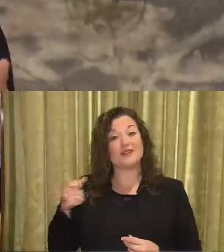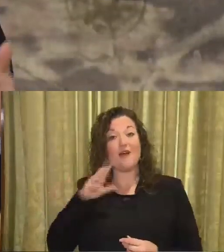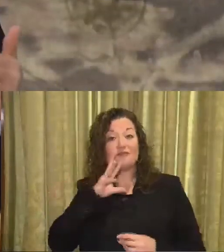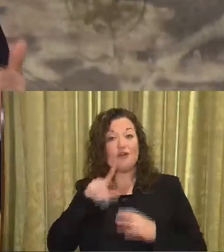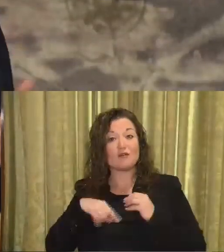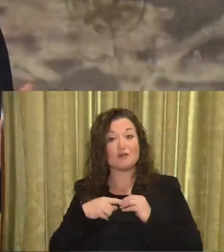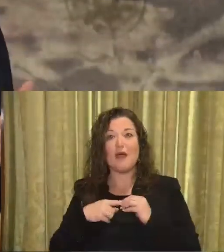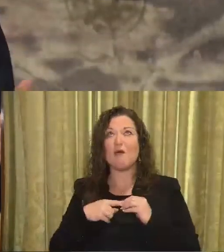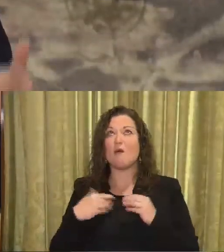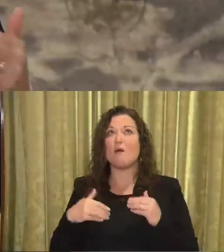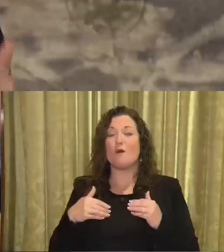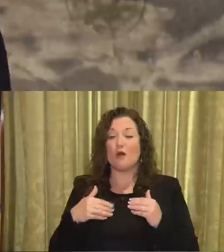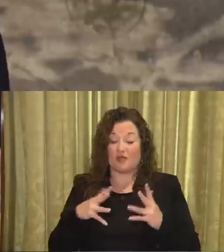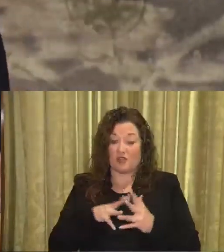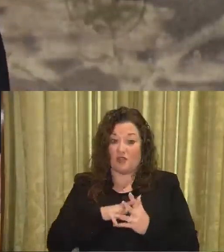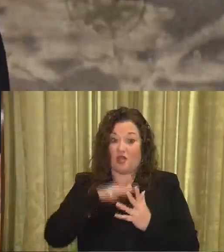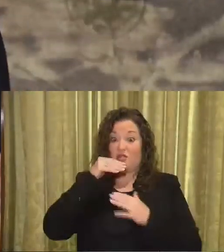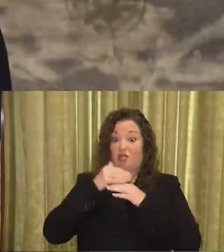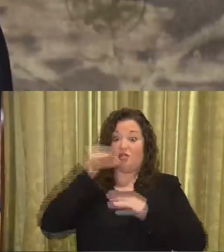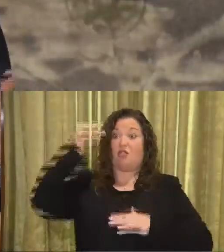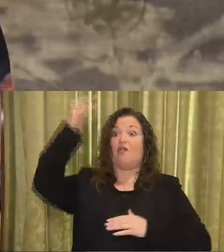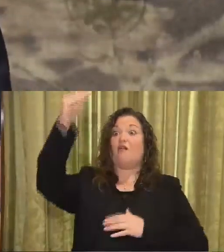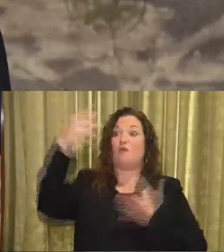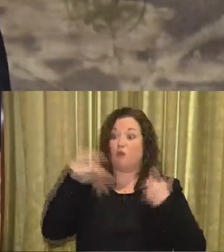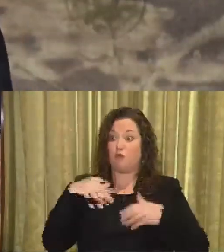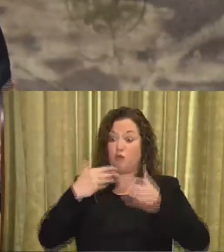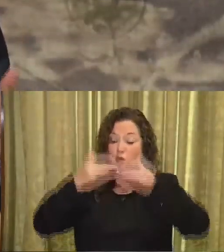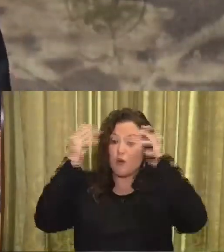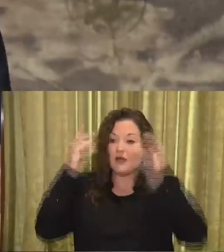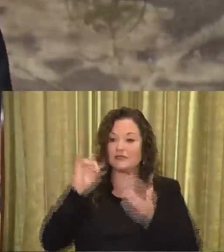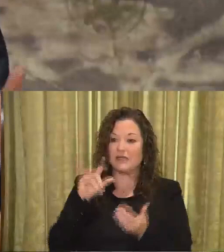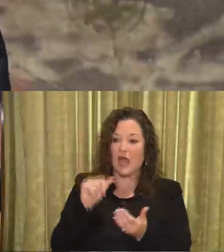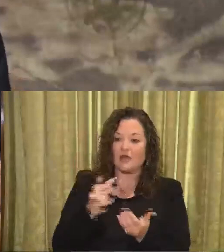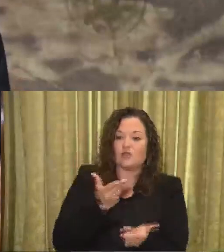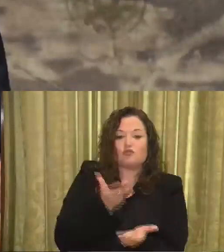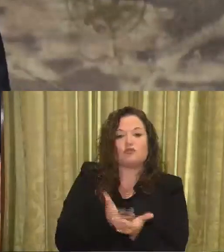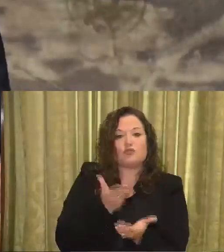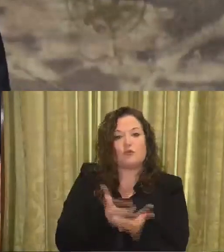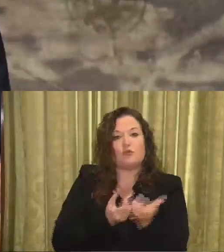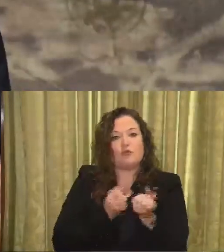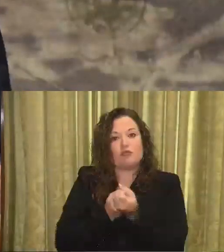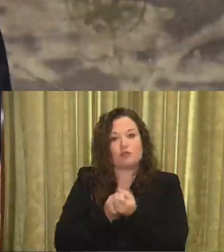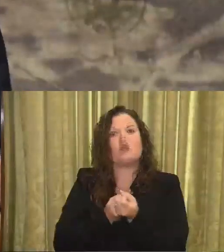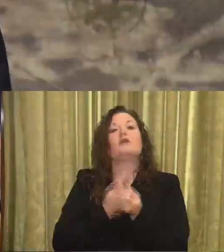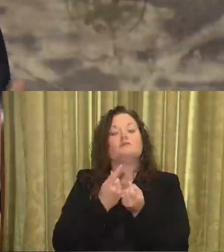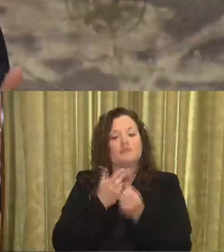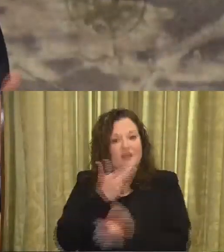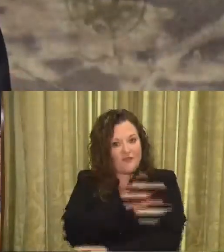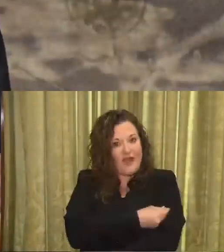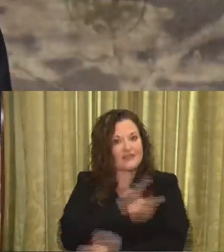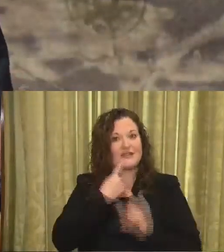of data right now that supports the efficacy of the vaccine, and so it is safe.